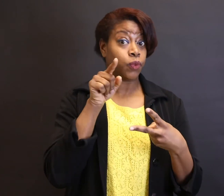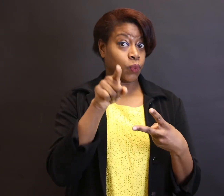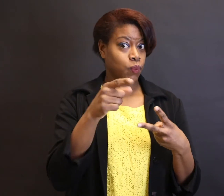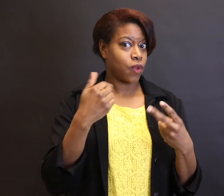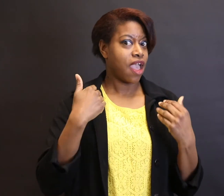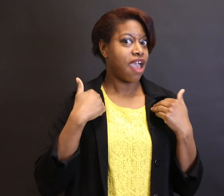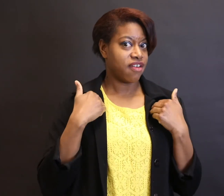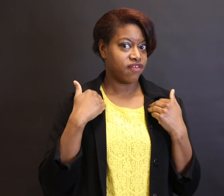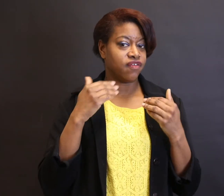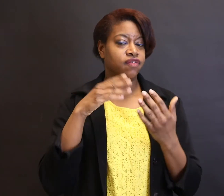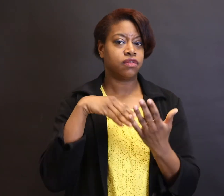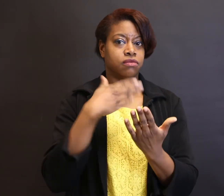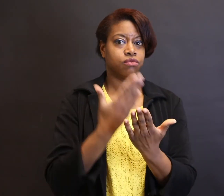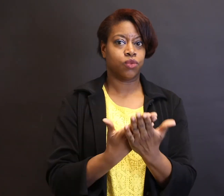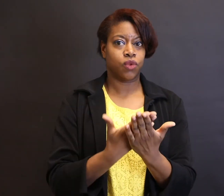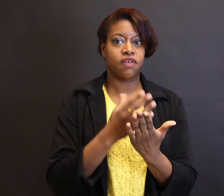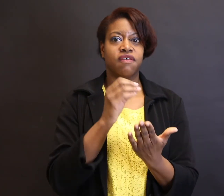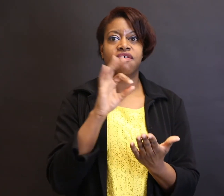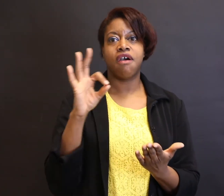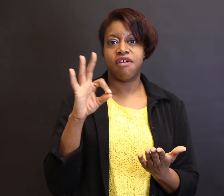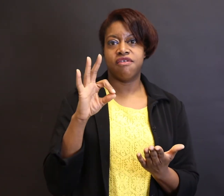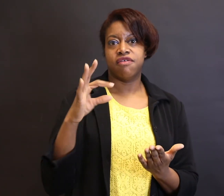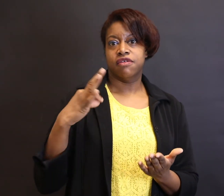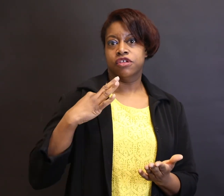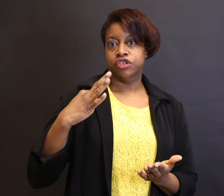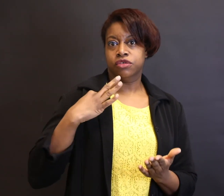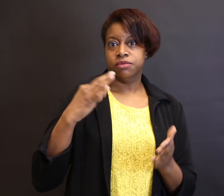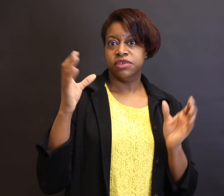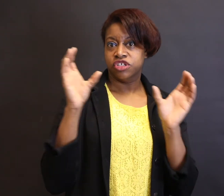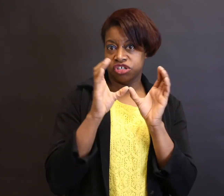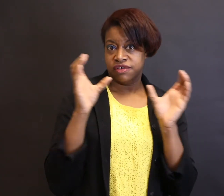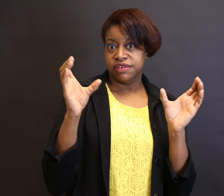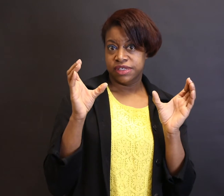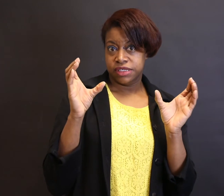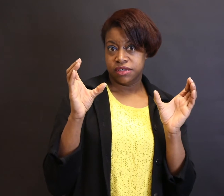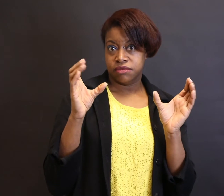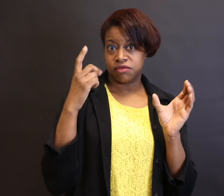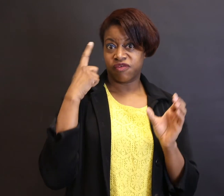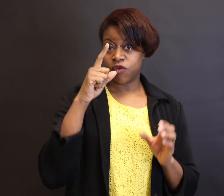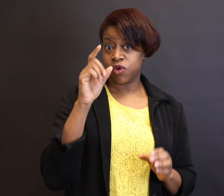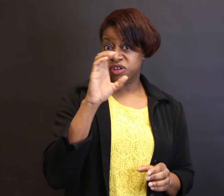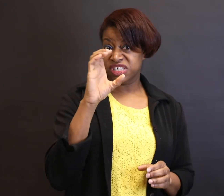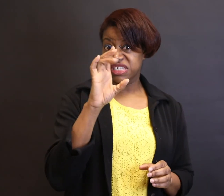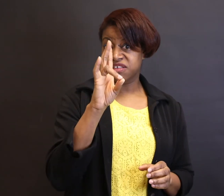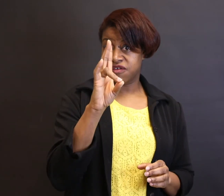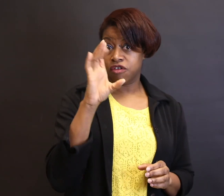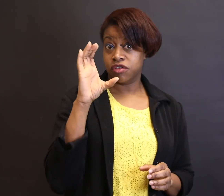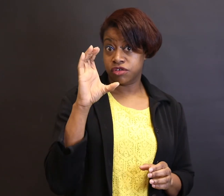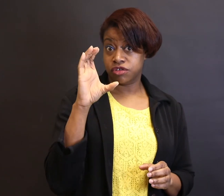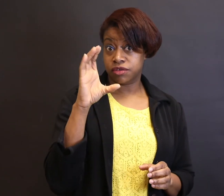You have a Proof of Eligiblity Certificate for C700,